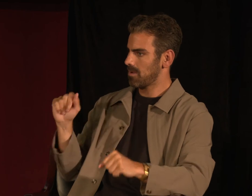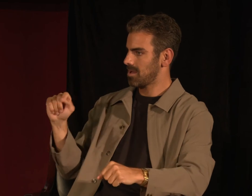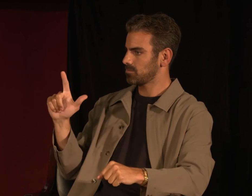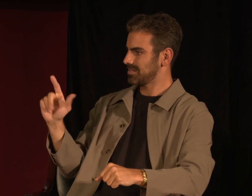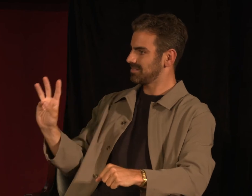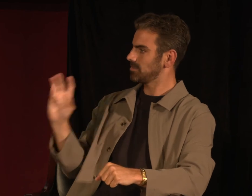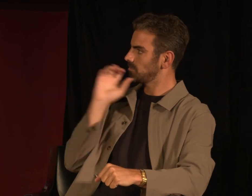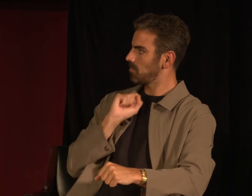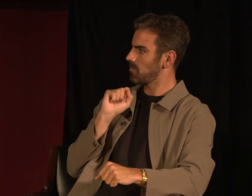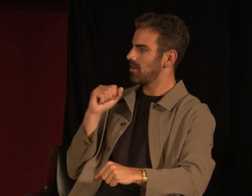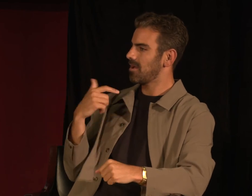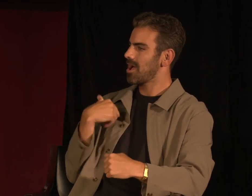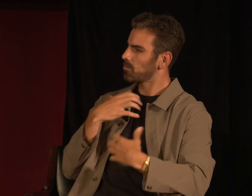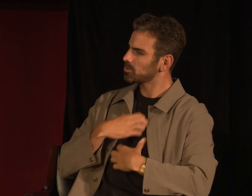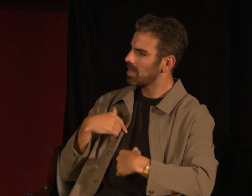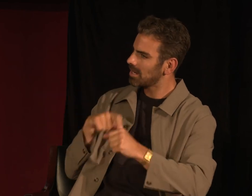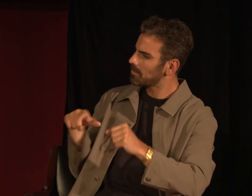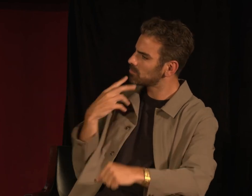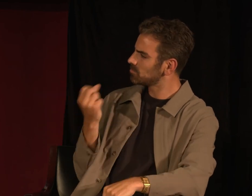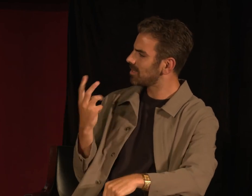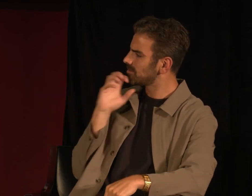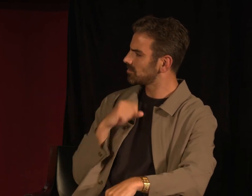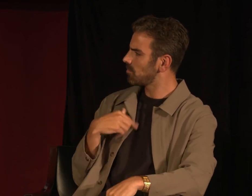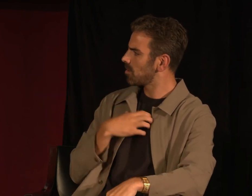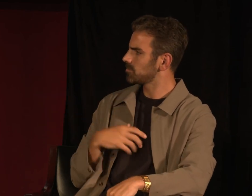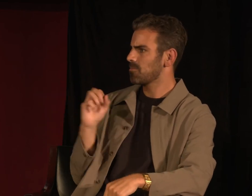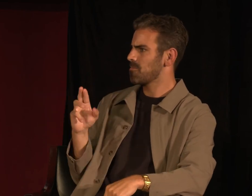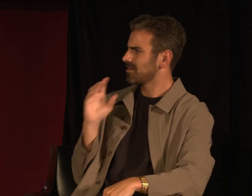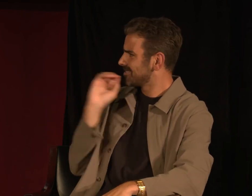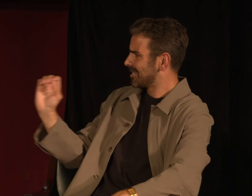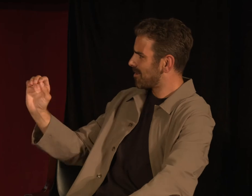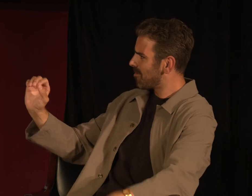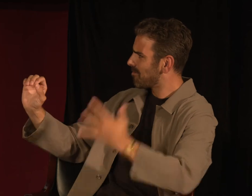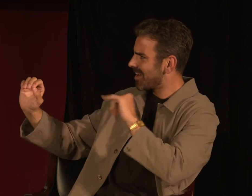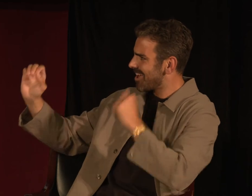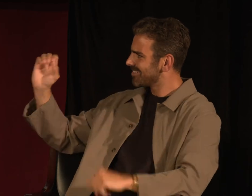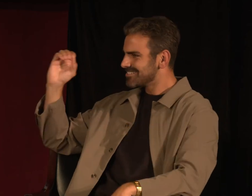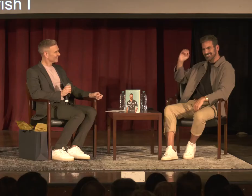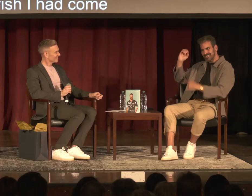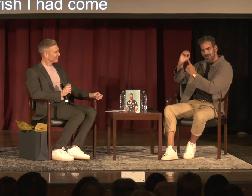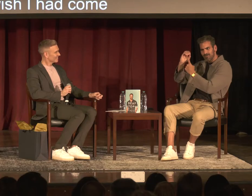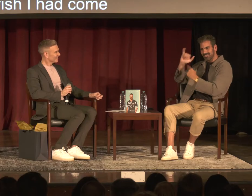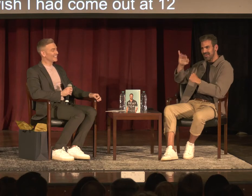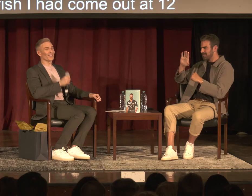And I came out at 26 and I kind of wish I'd come out at twelve or zero. Why not zero?